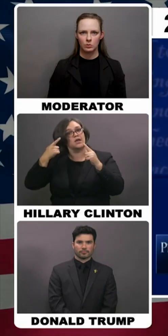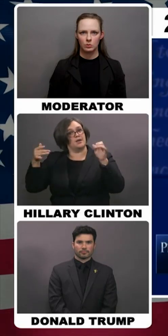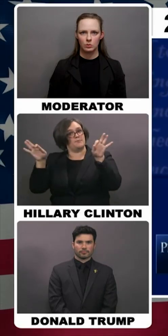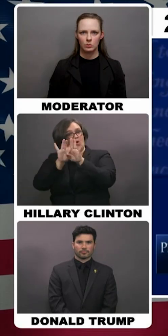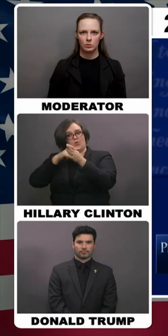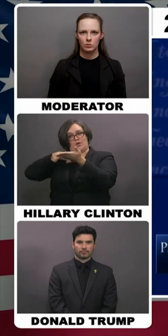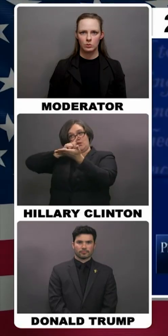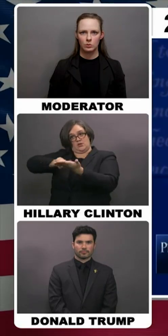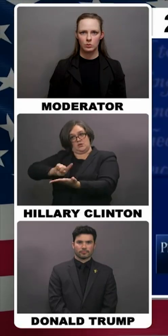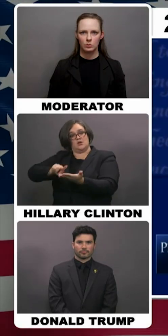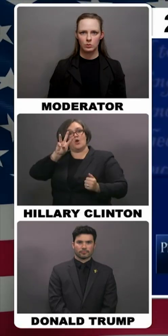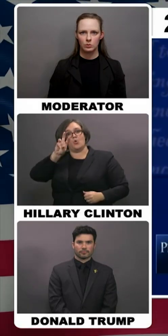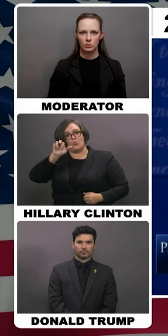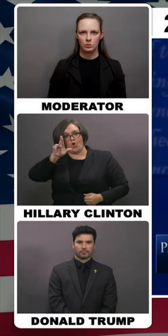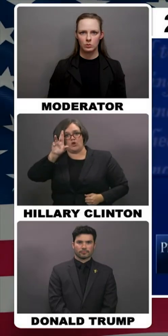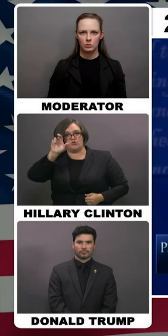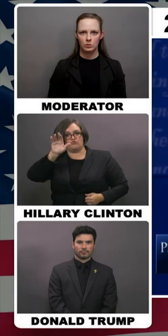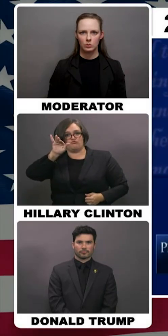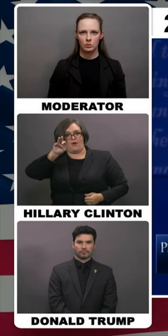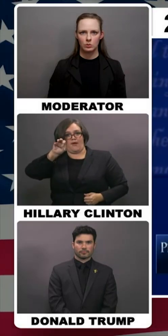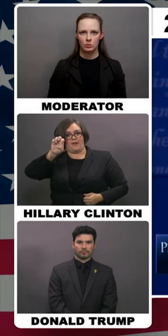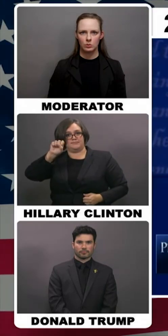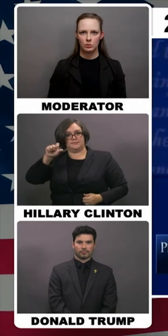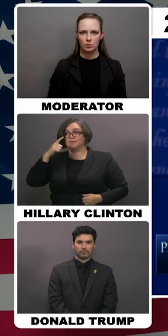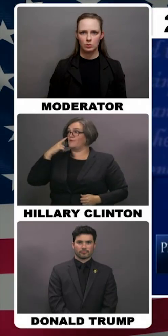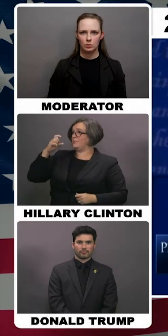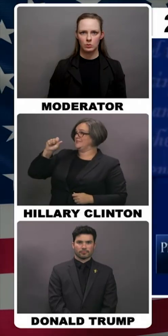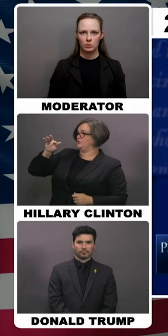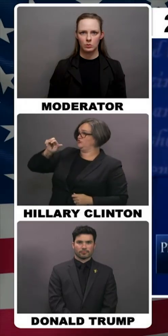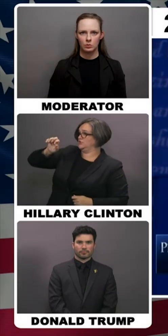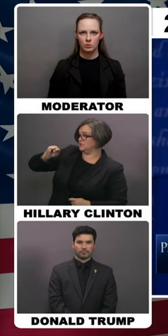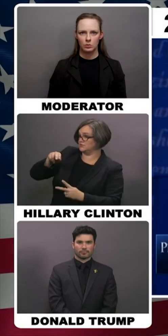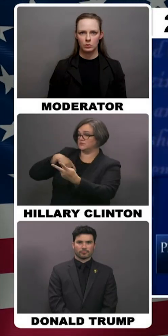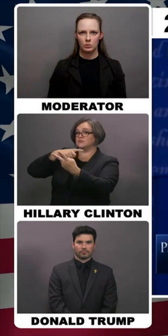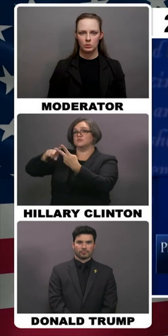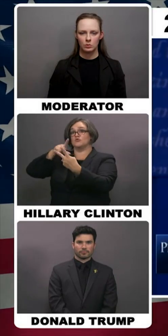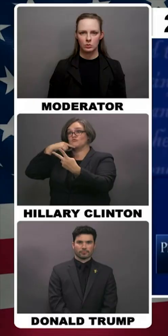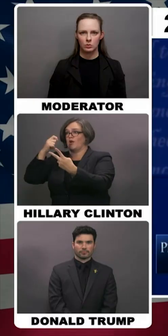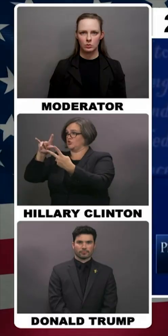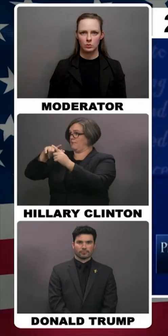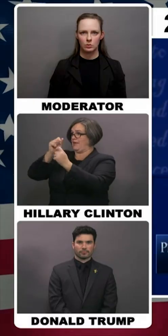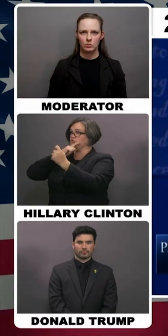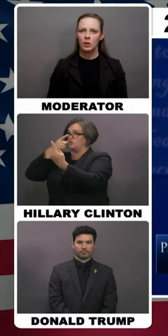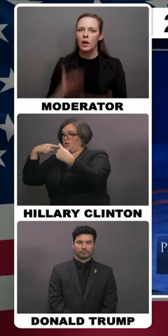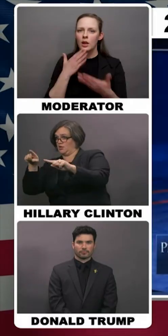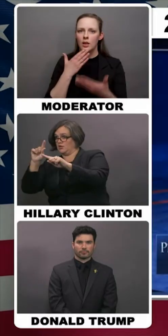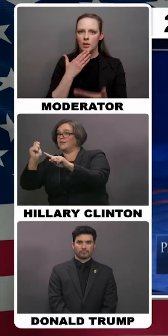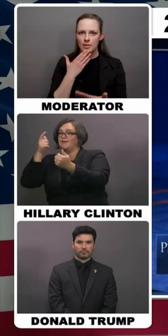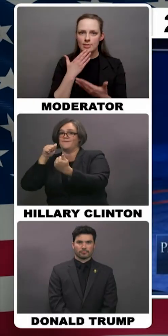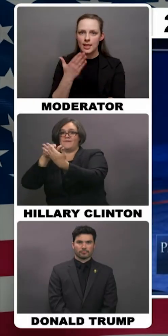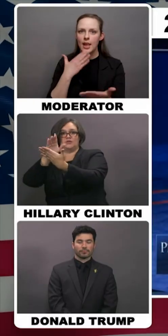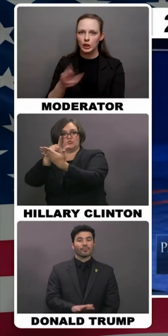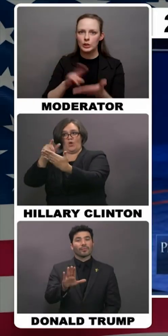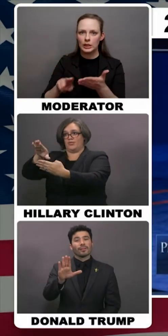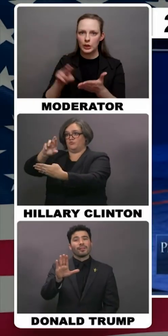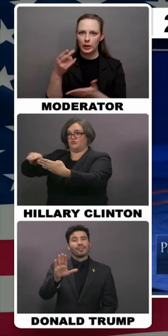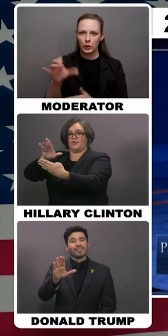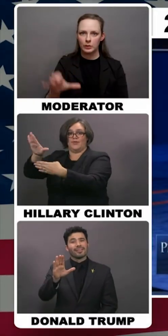war crimes committed by the Assyrians and the Russians, and try to hold, hold them accountable. Thank you, secretary Clinton, Mr. Trump of he's there, our Secretary of State